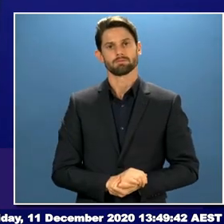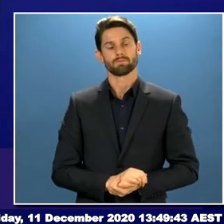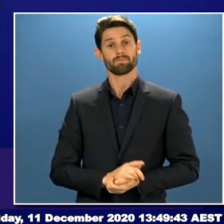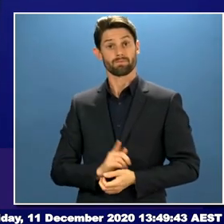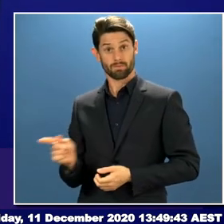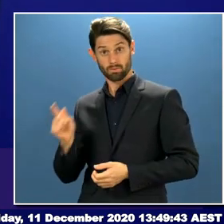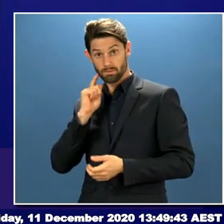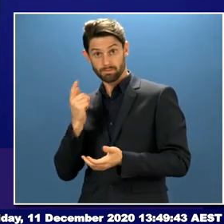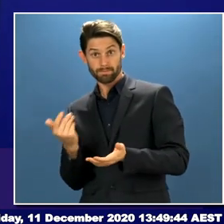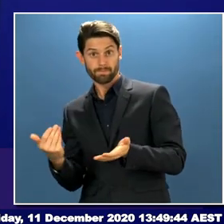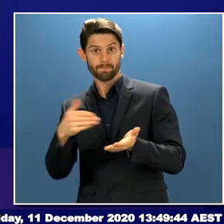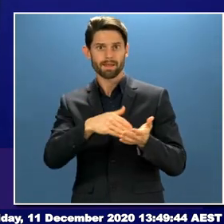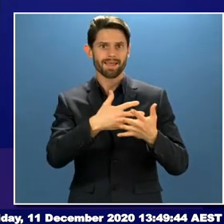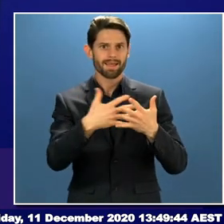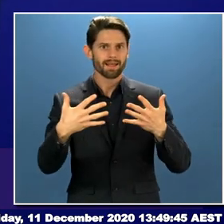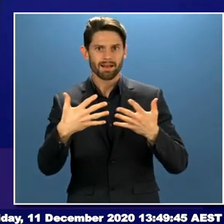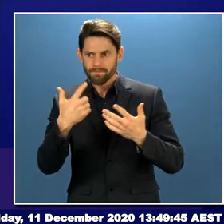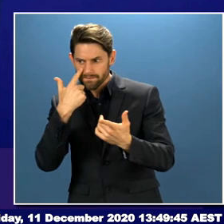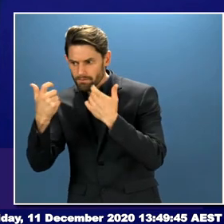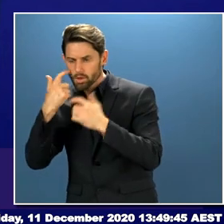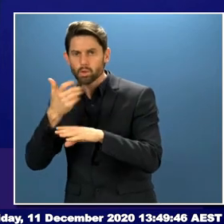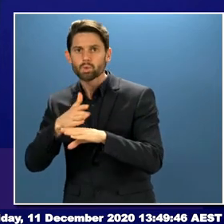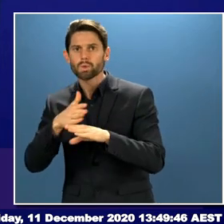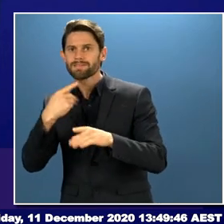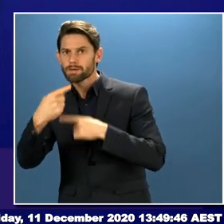whatever additional material is considered appropriate.